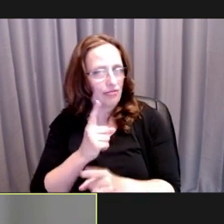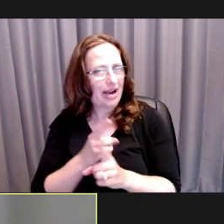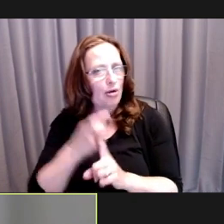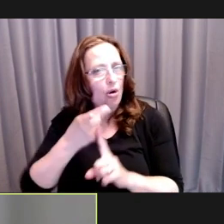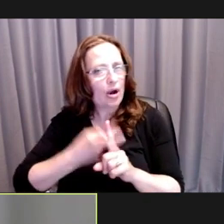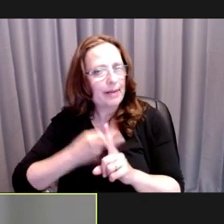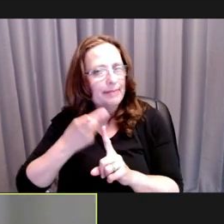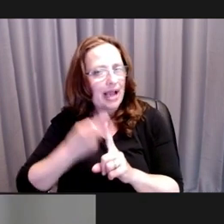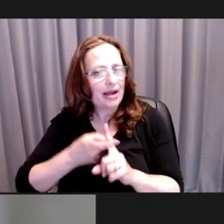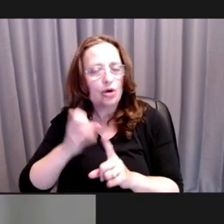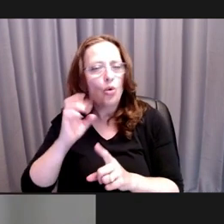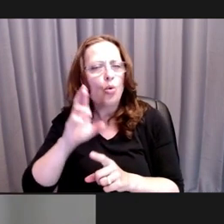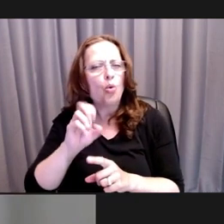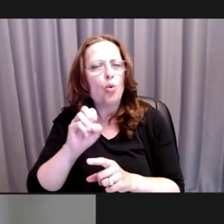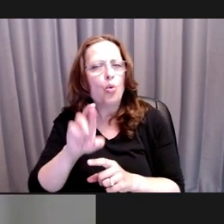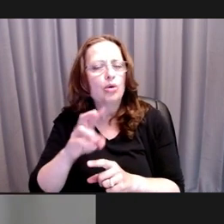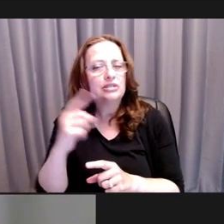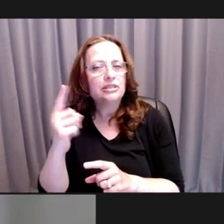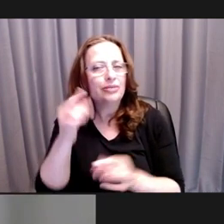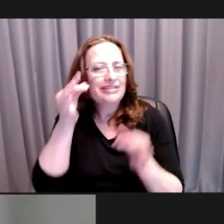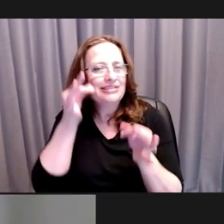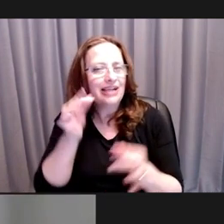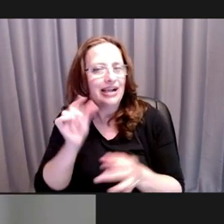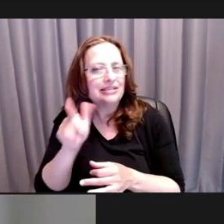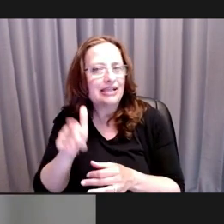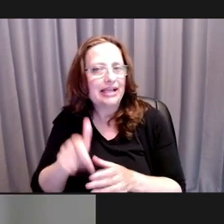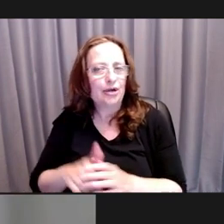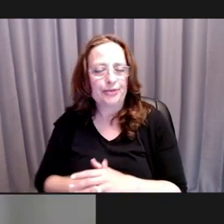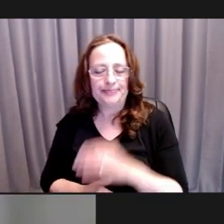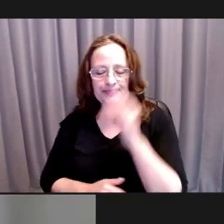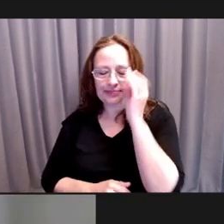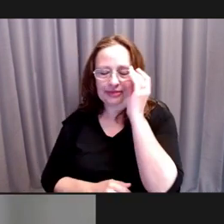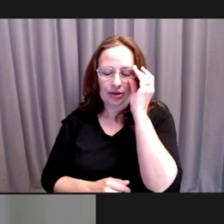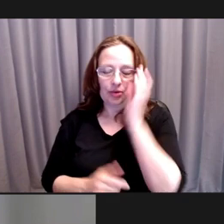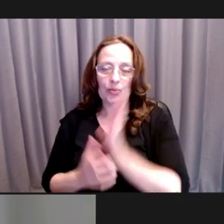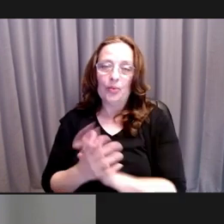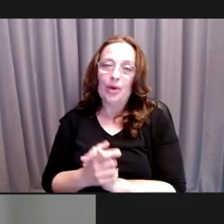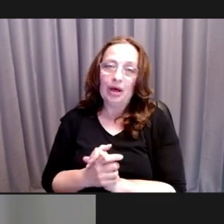Yeah. I would say it's not. And it's not, for a number of reasons. One is just the coverage